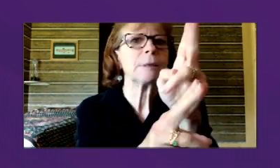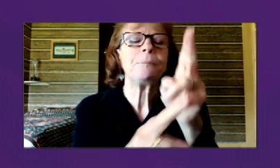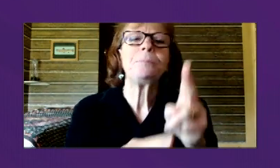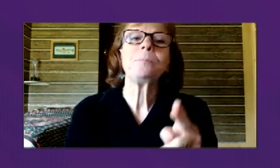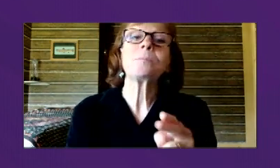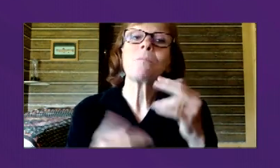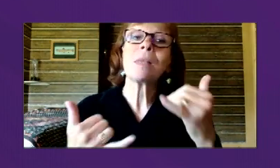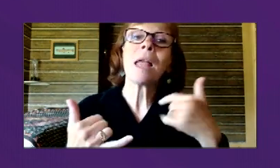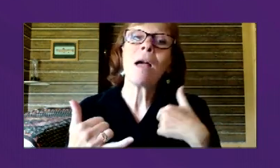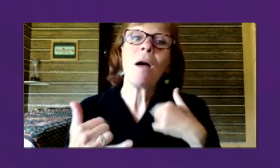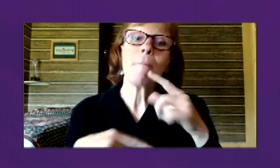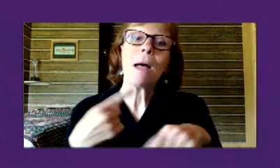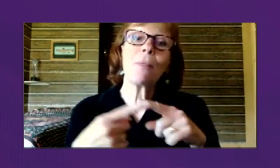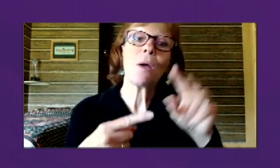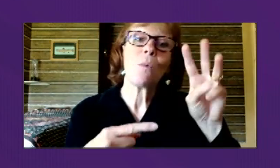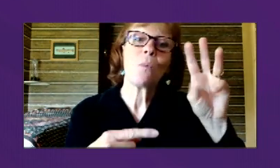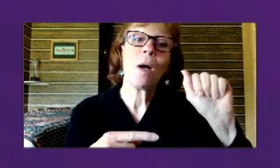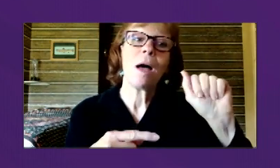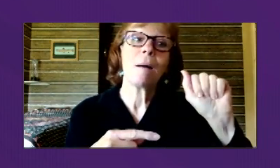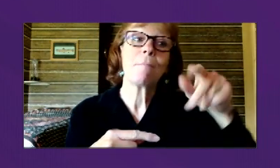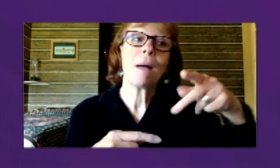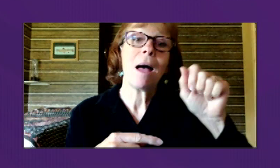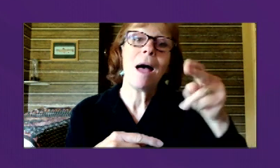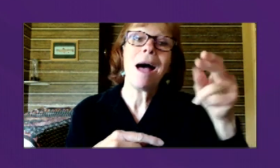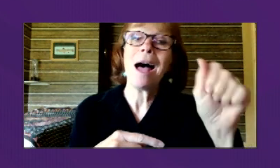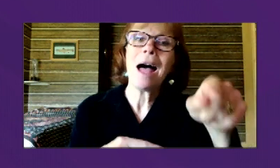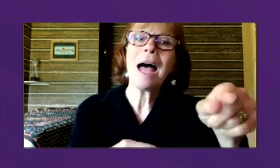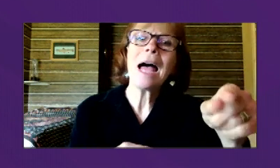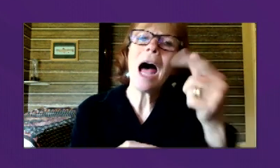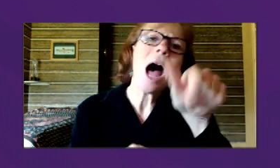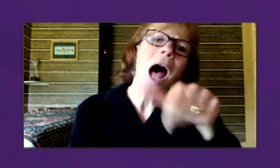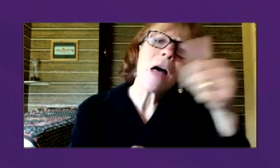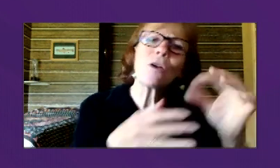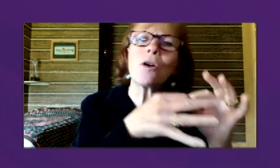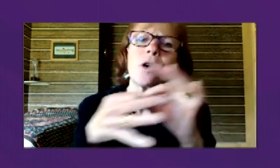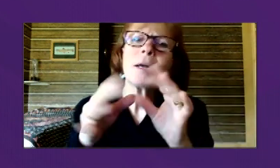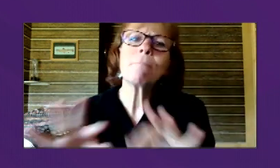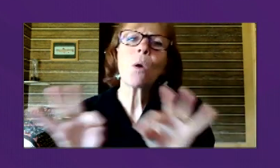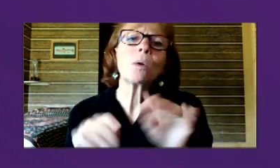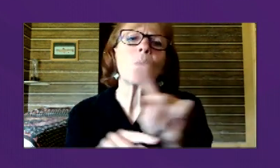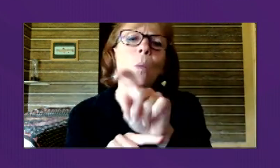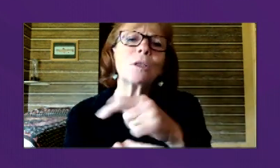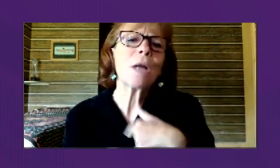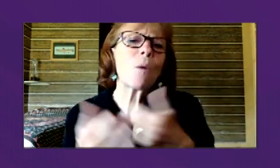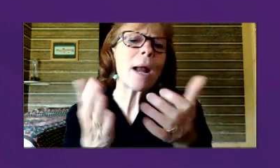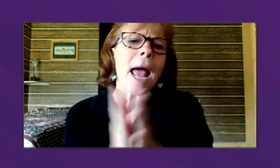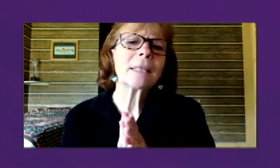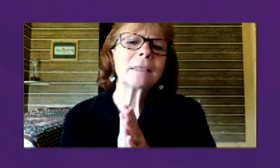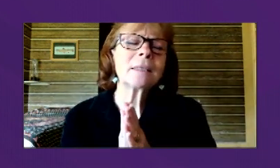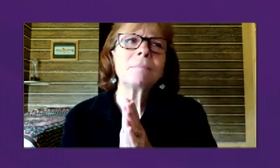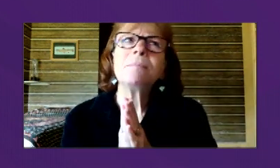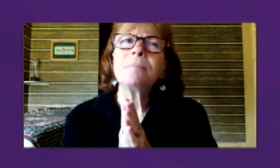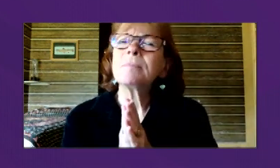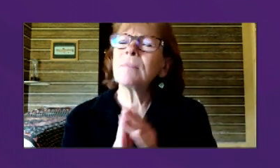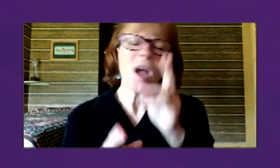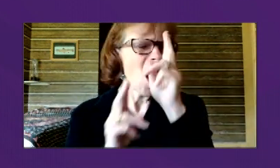our compelling question. Next slide, please. So what does it mean to honor someone? Often we hear